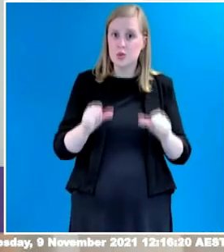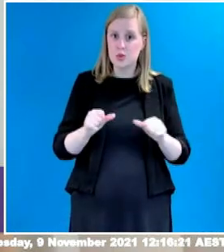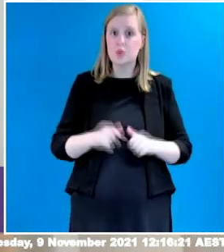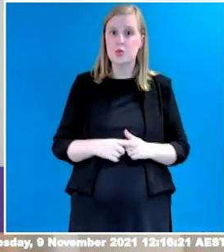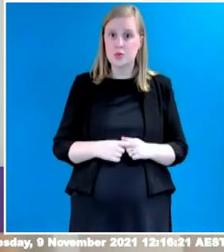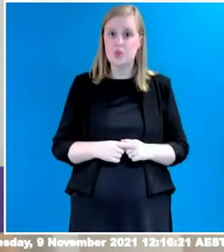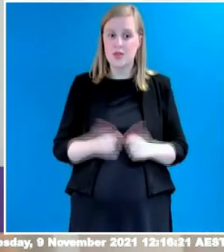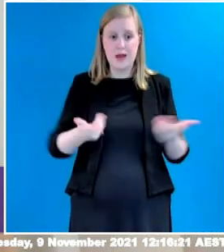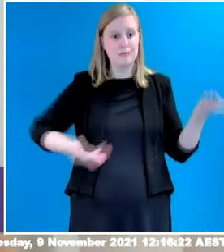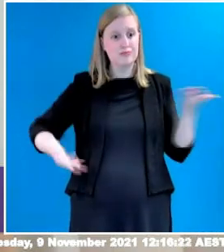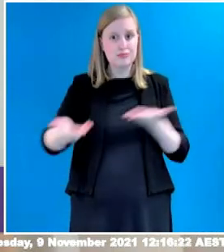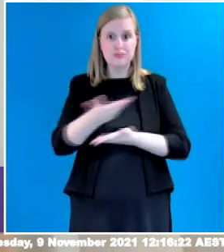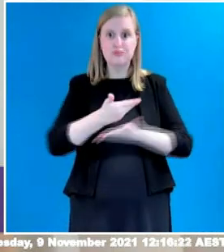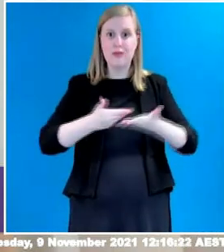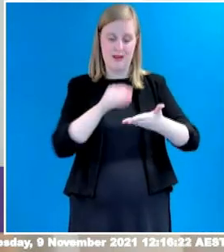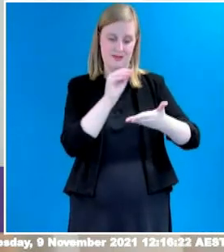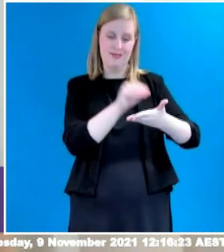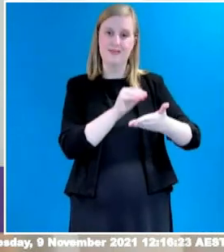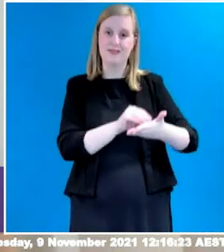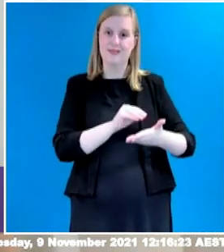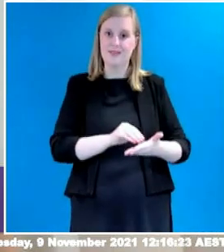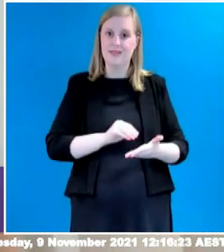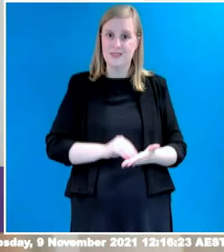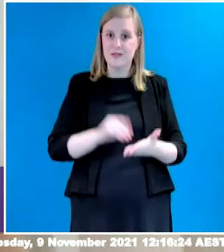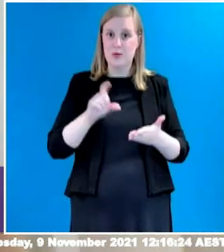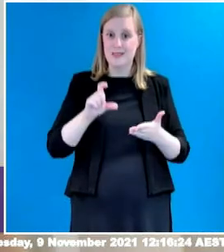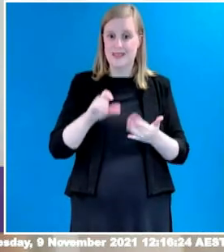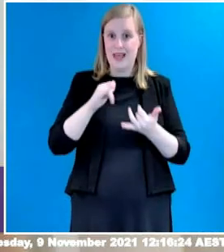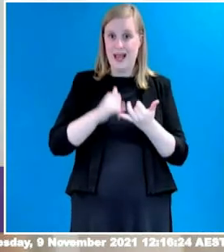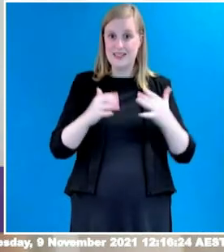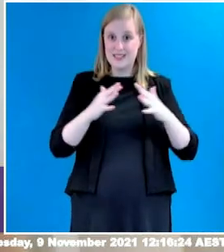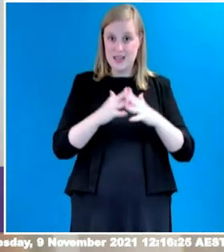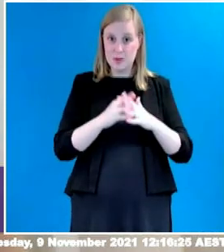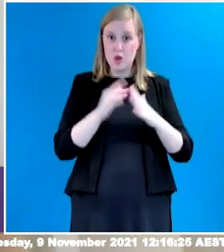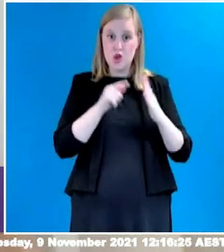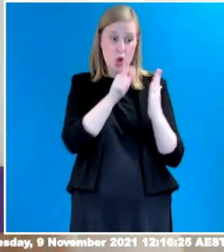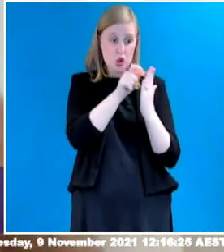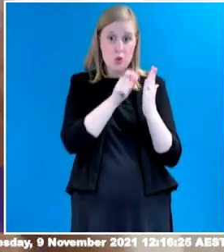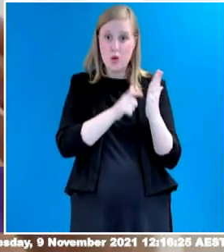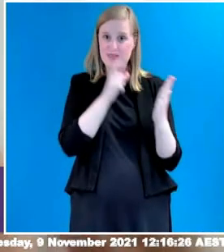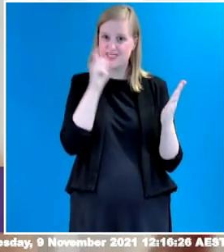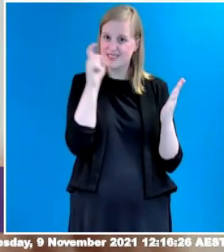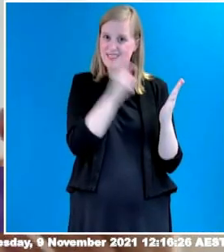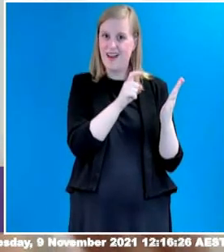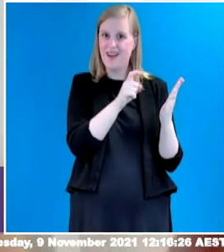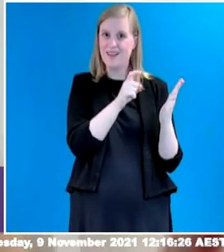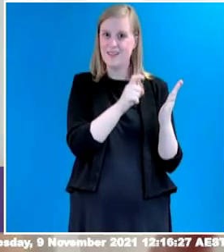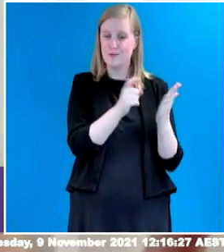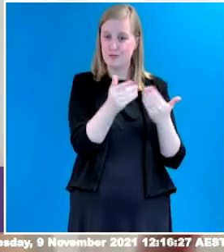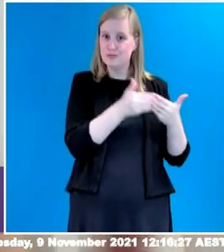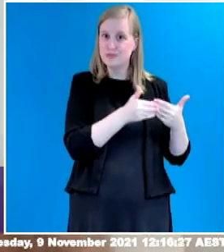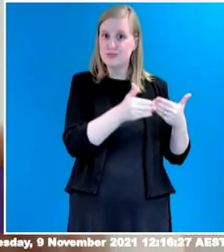today in CSW outcomes; it has remained, so it has changed the ground.